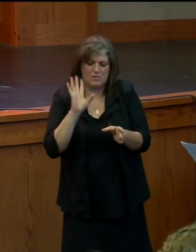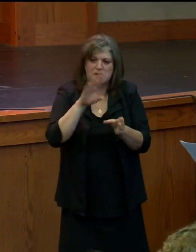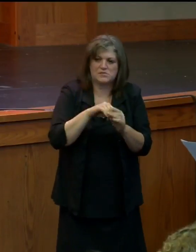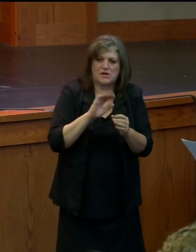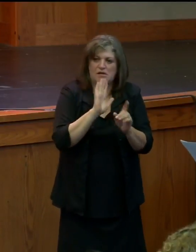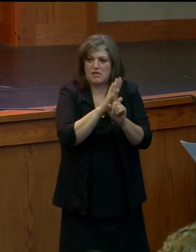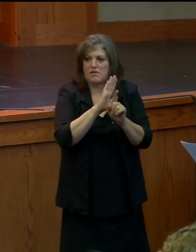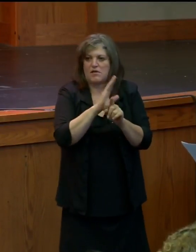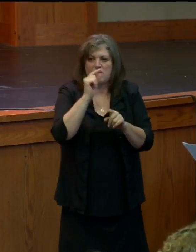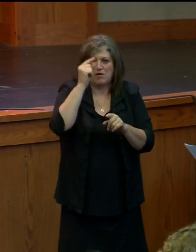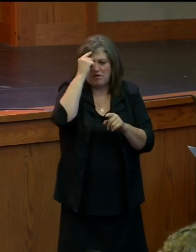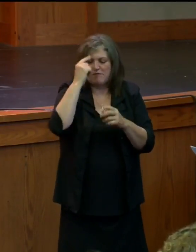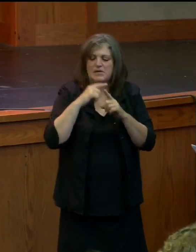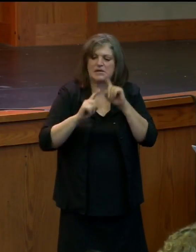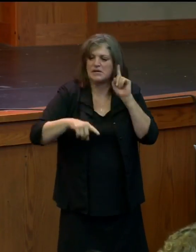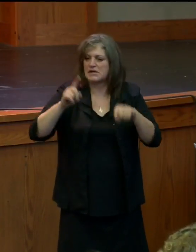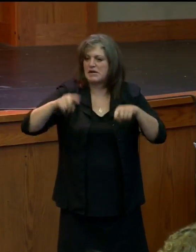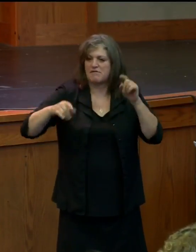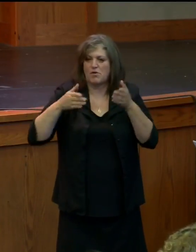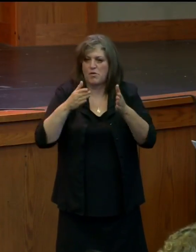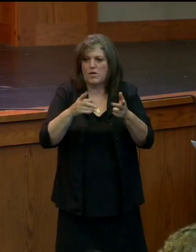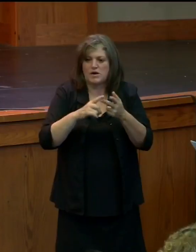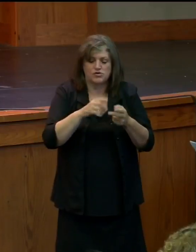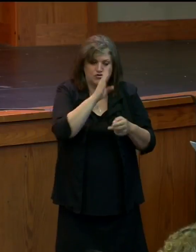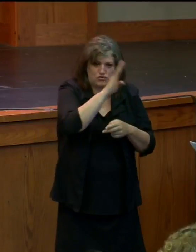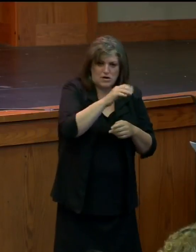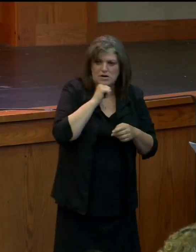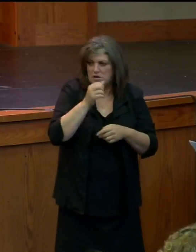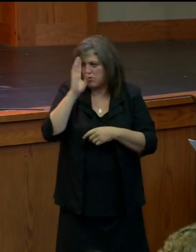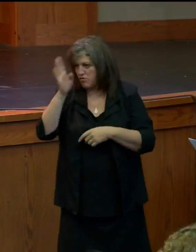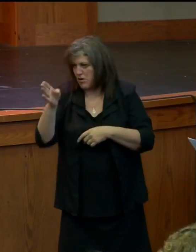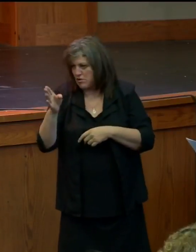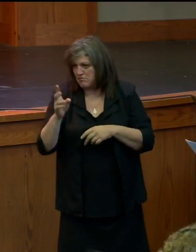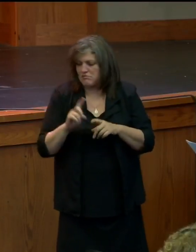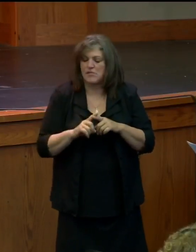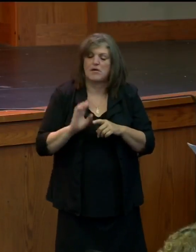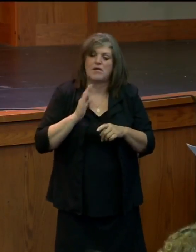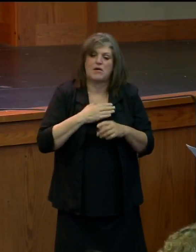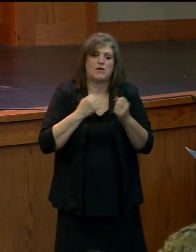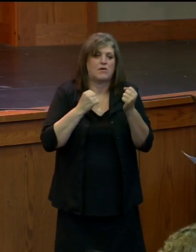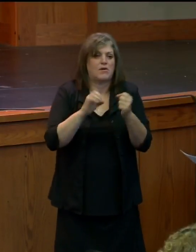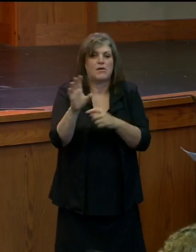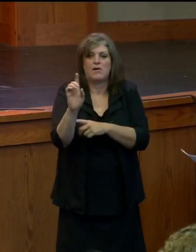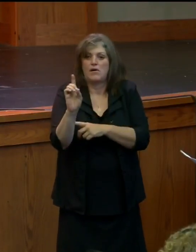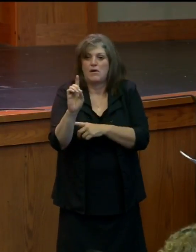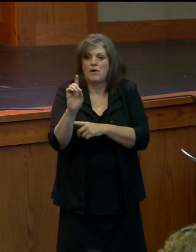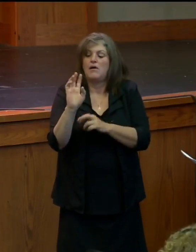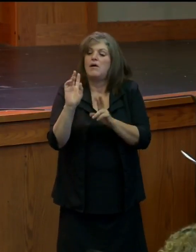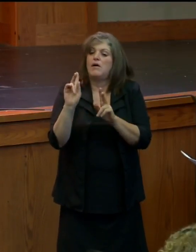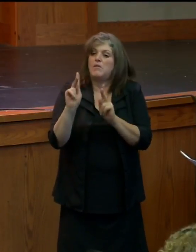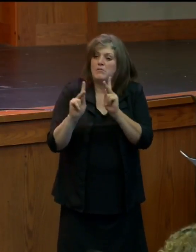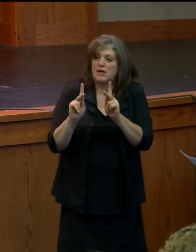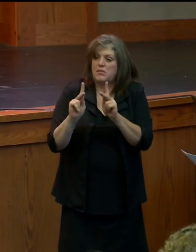GOVERNMENT AND MYRIAD WAYS DIRECTLY AND INDIRECTLY. IN OUR ROBUST DEMOCRACY THE PEOPLE ARE HEARD AND THE